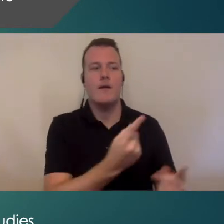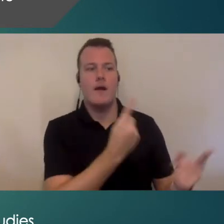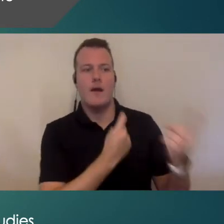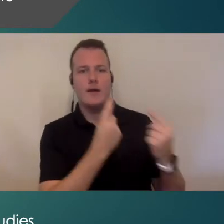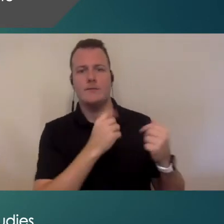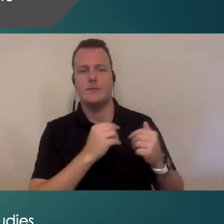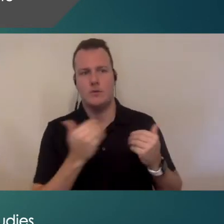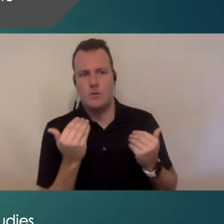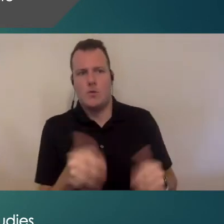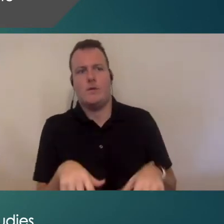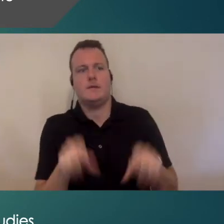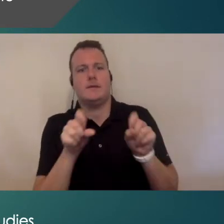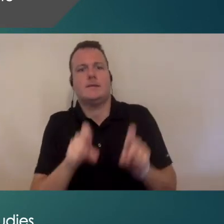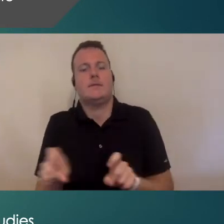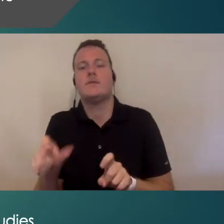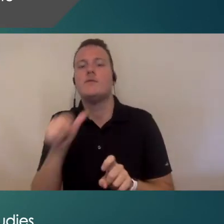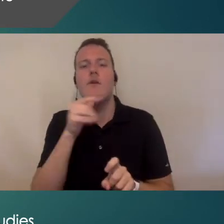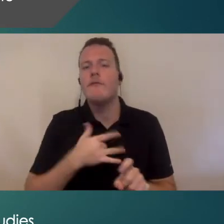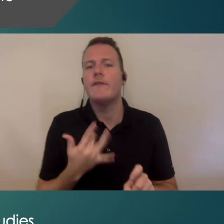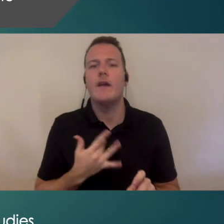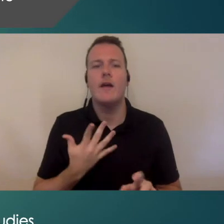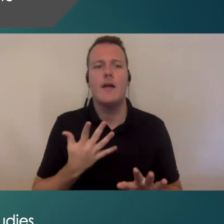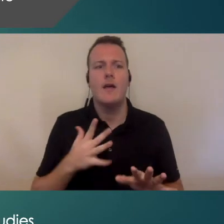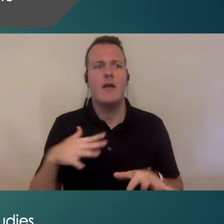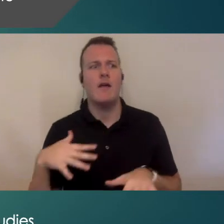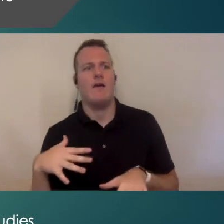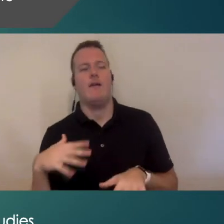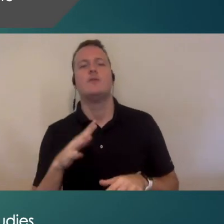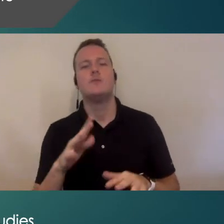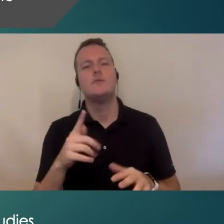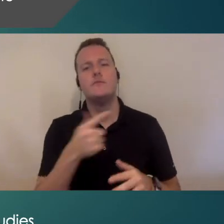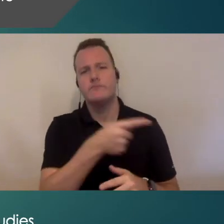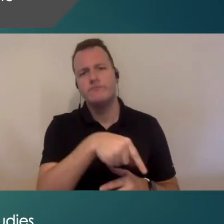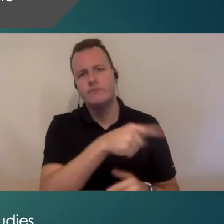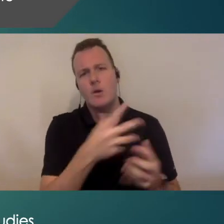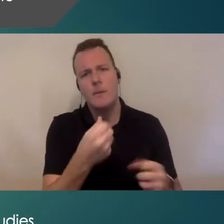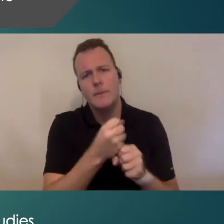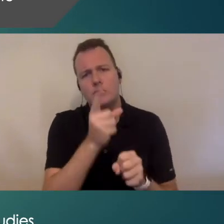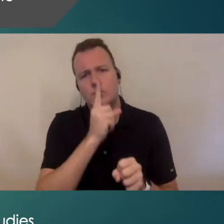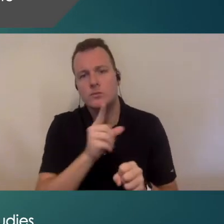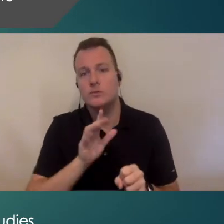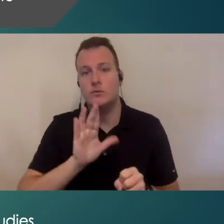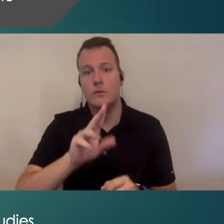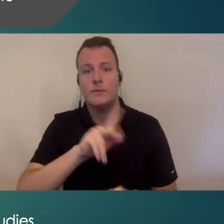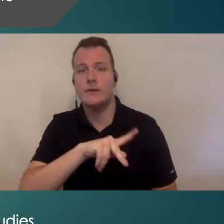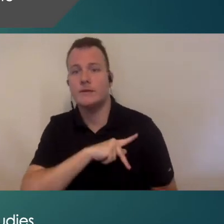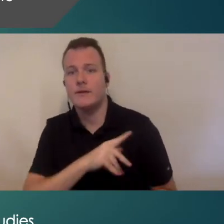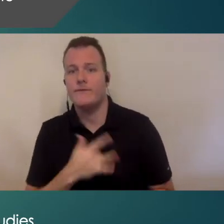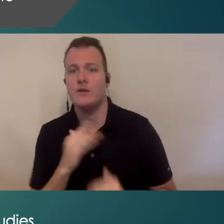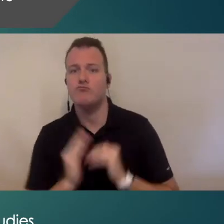to take a personality test, don't be put off with that. They just want to make sure that you are going to feel comfortable in the practice and vice